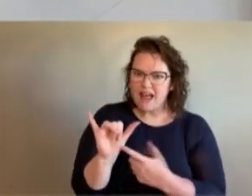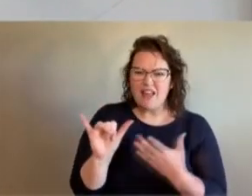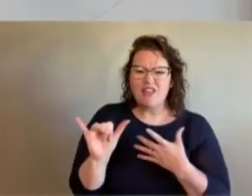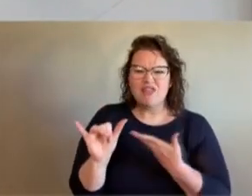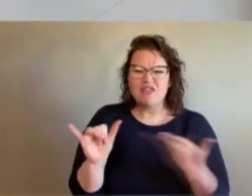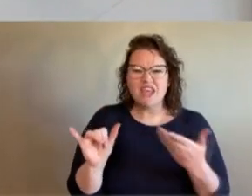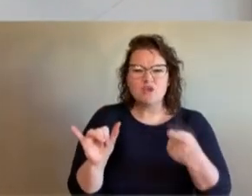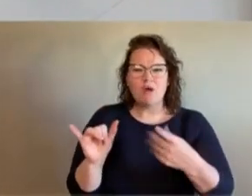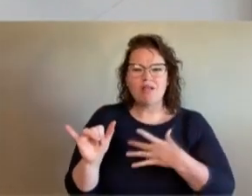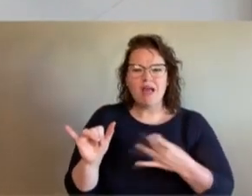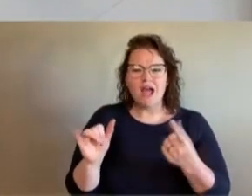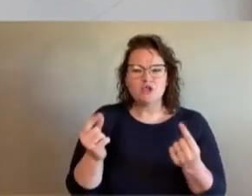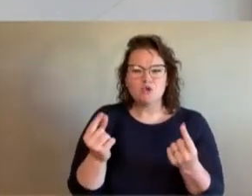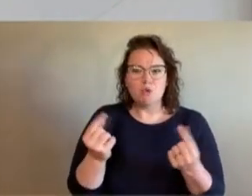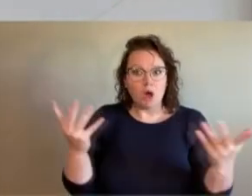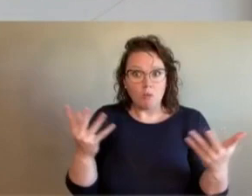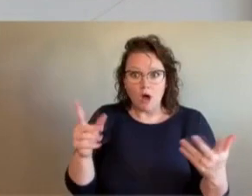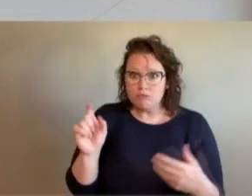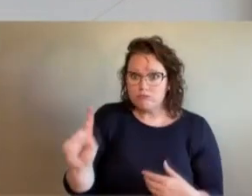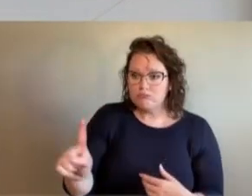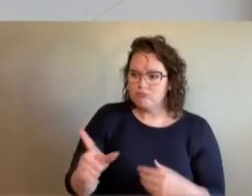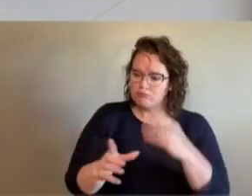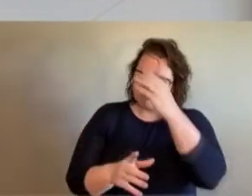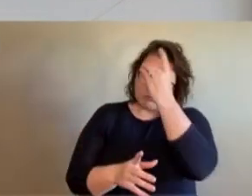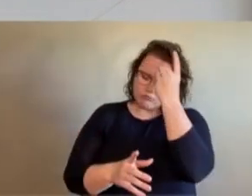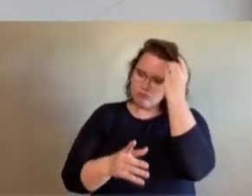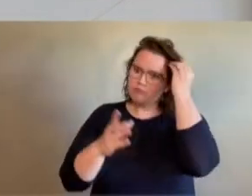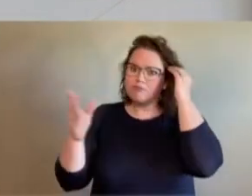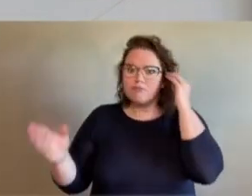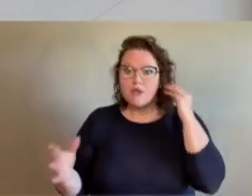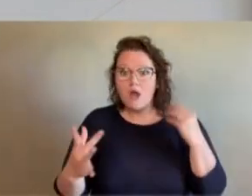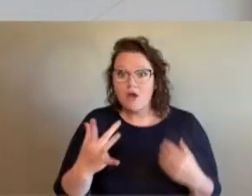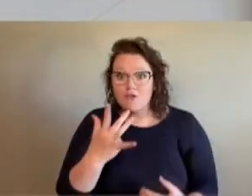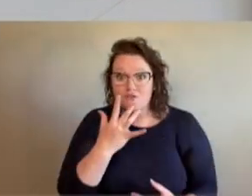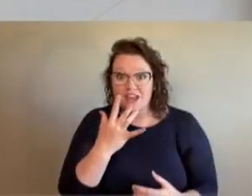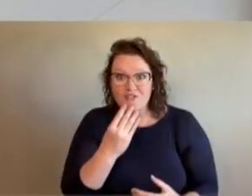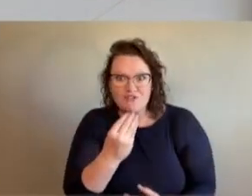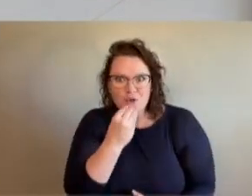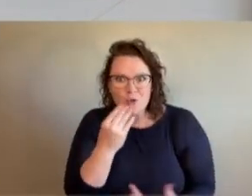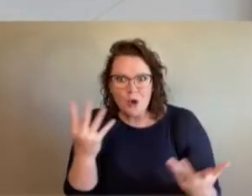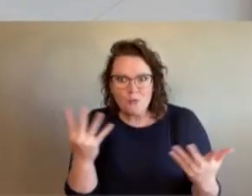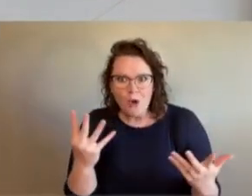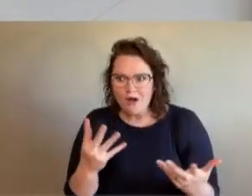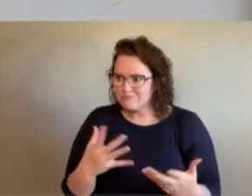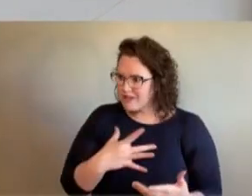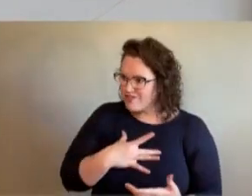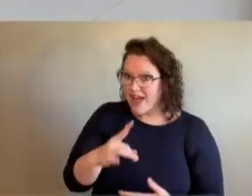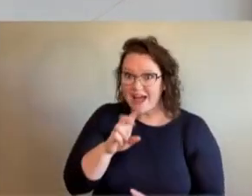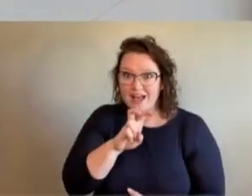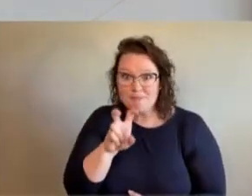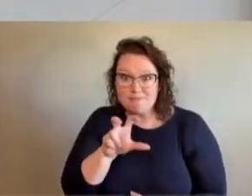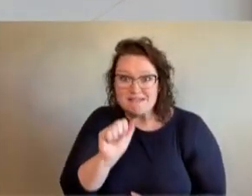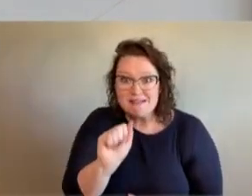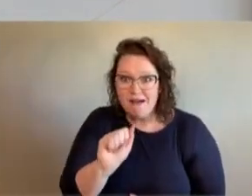adventurous, he had a parrot? Maybe asked Mr. Annis if he has other things he likes to do.